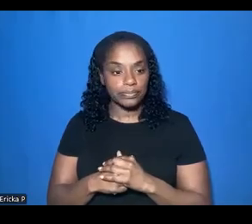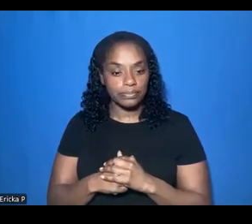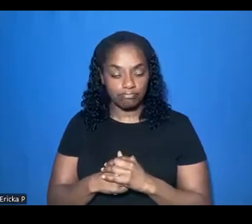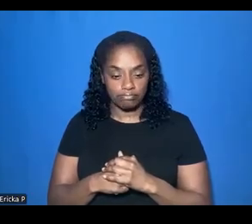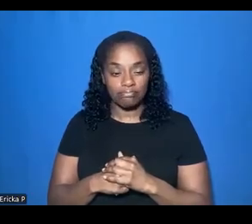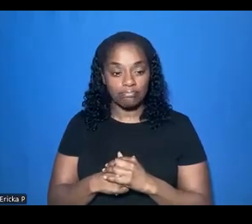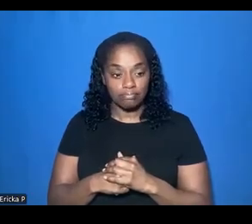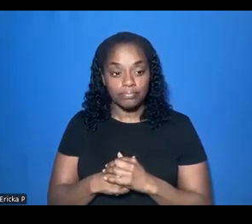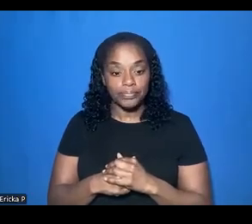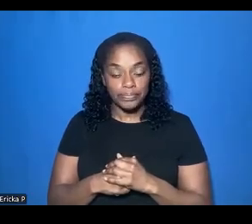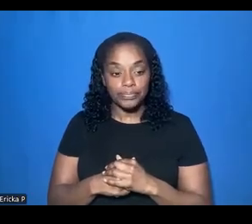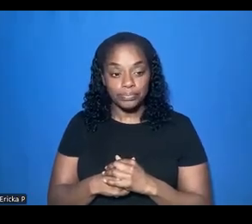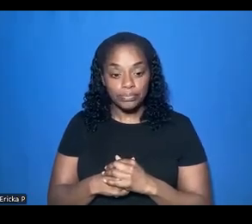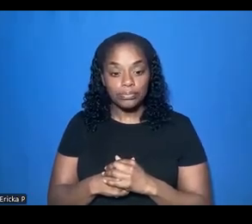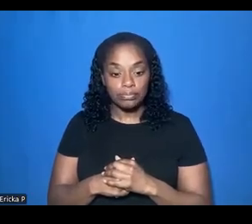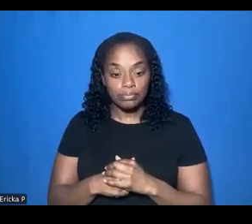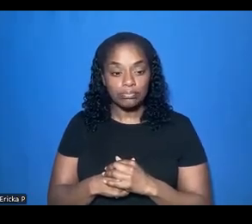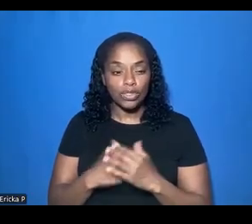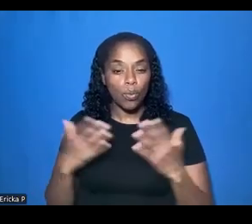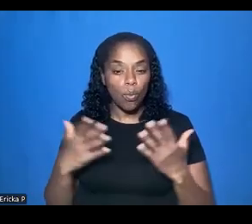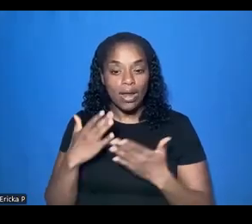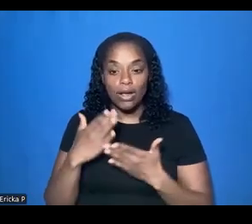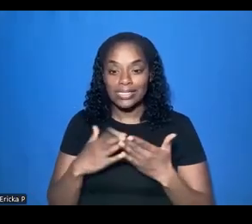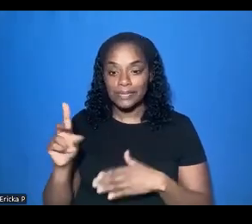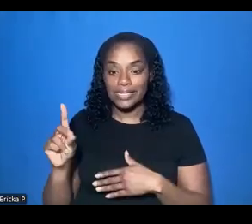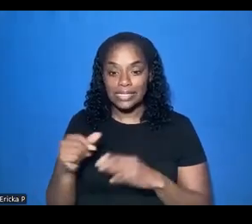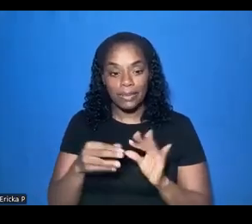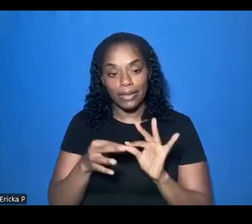So what are some of the disability related behaviors,